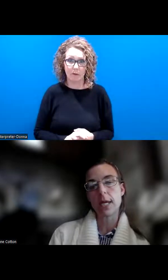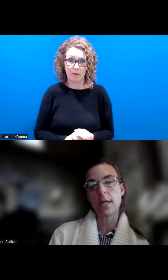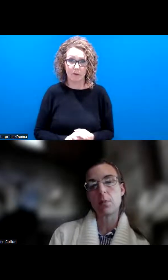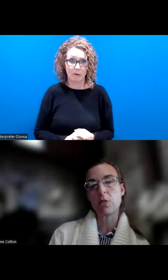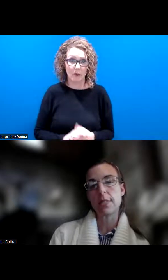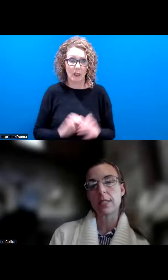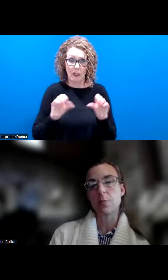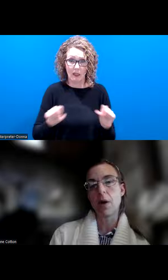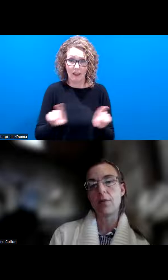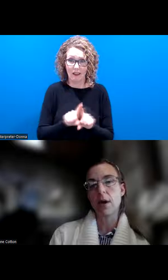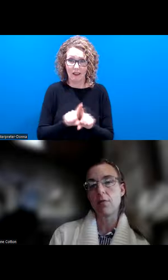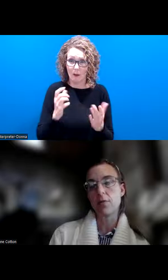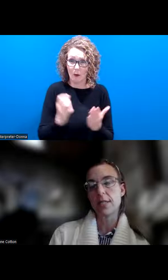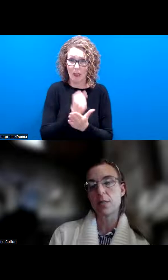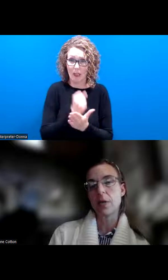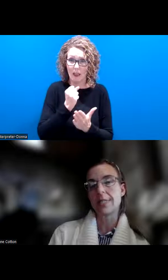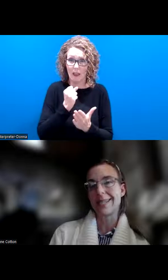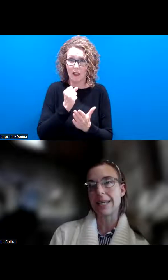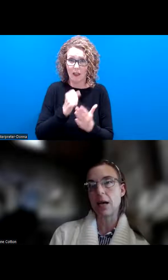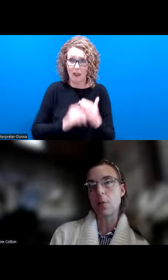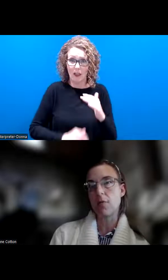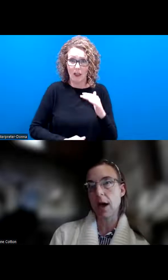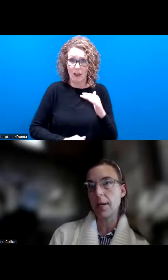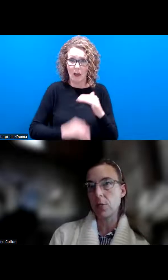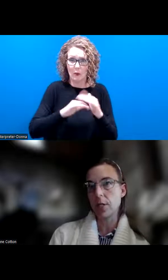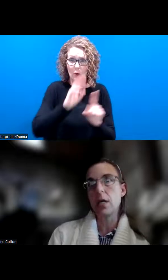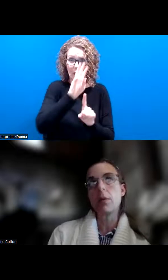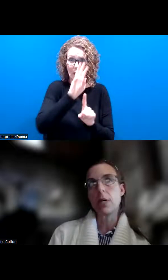, Washington state has yearly certification